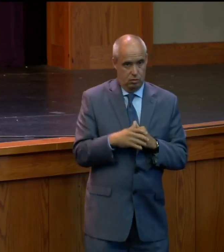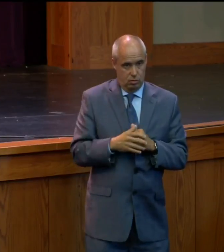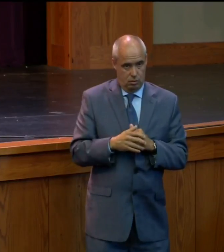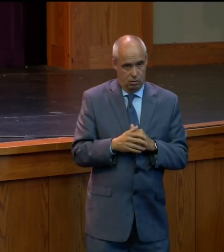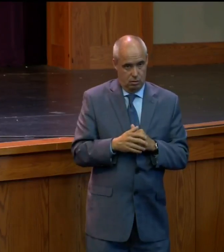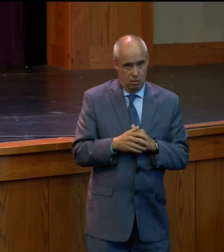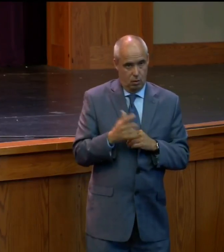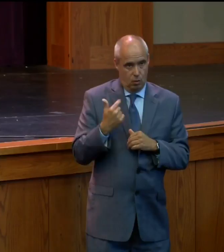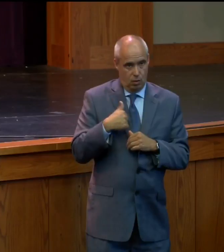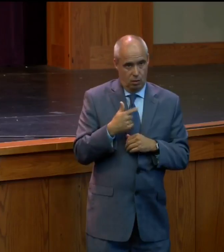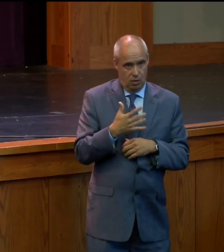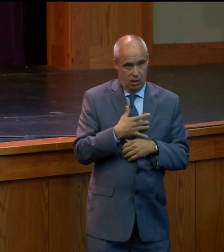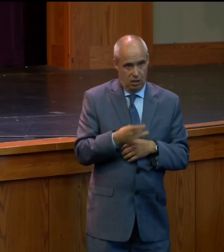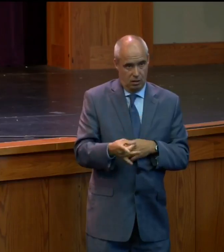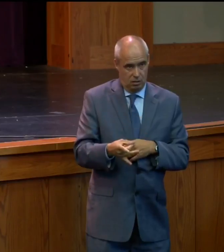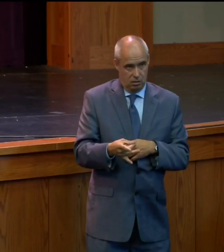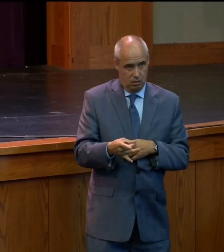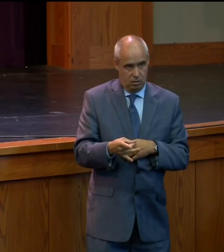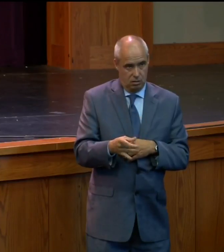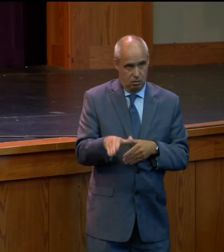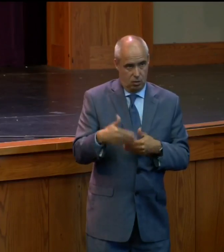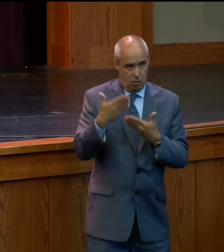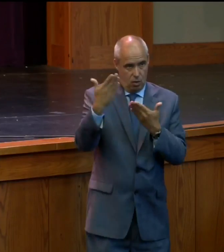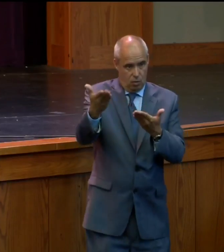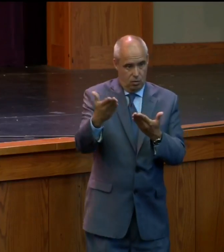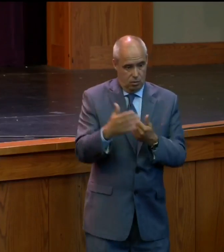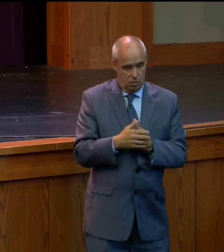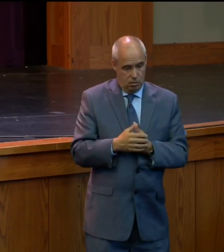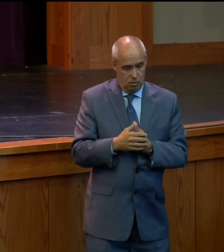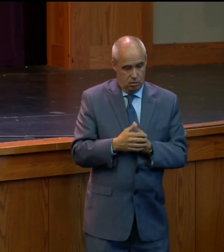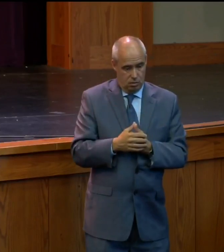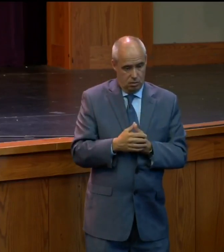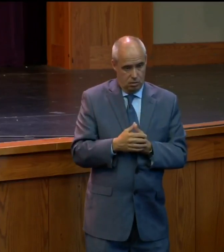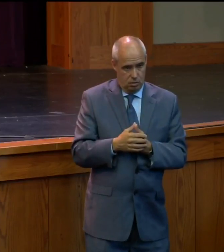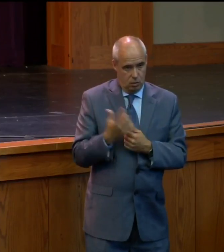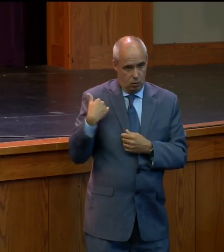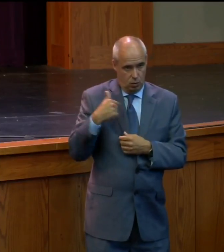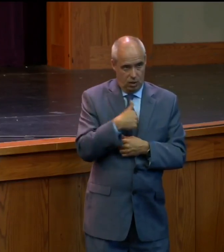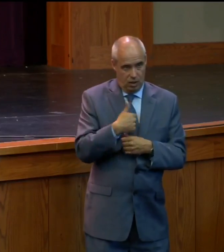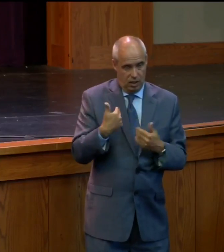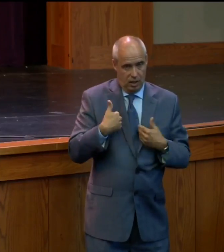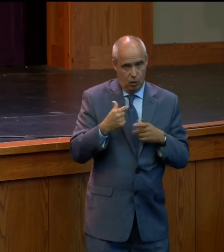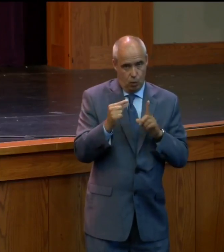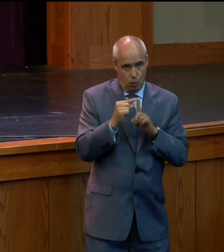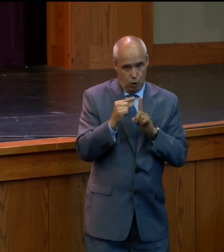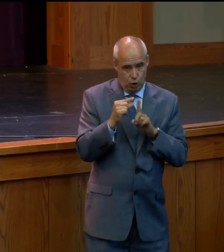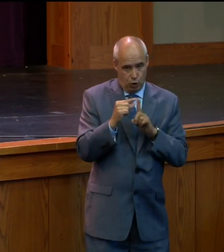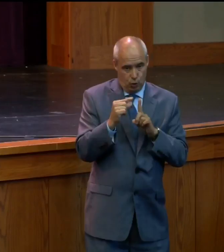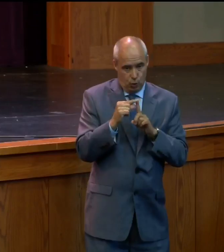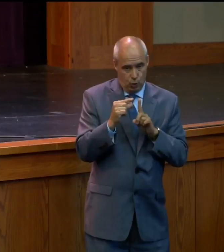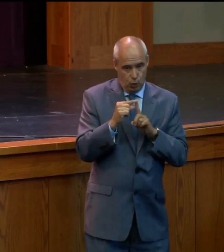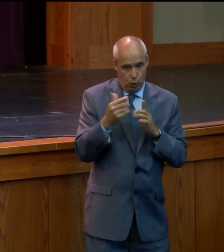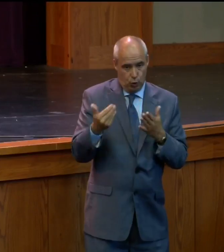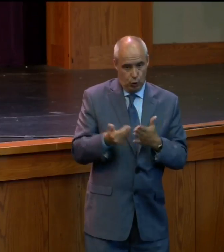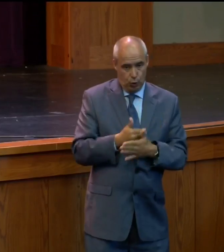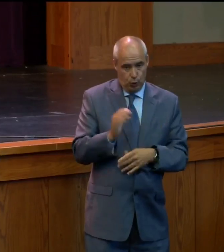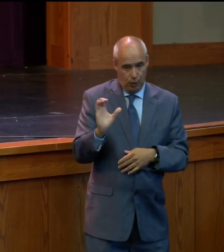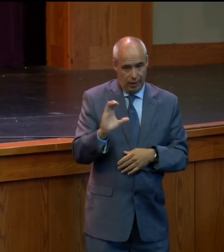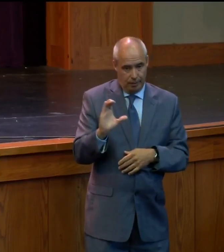SO WHAT I WOULD LIKE TO PROPOSE, WE HAVE THIS WORD NEW COLUMBIA.